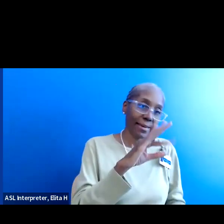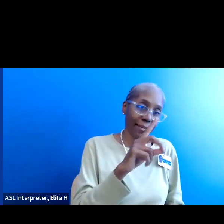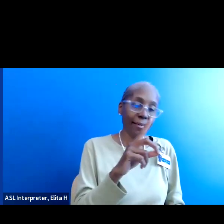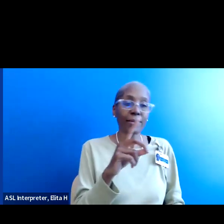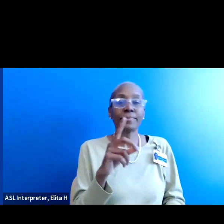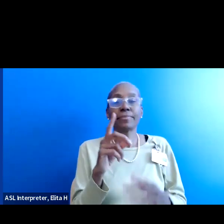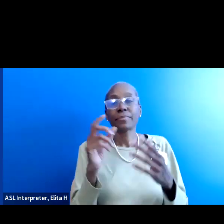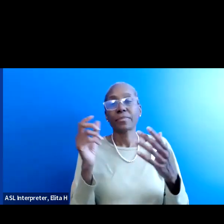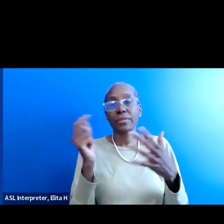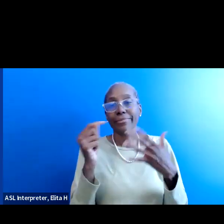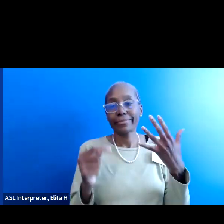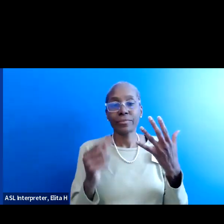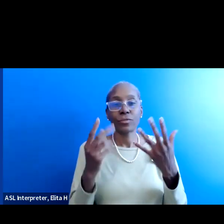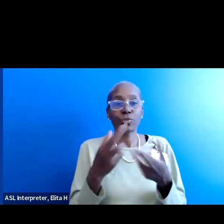So lots of resources available there.